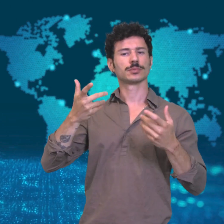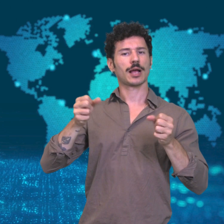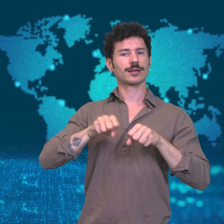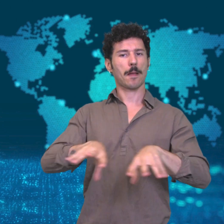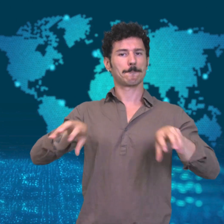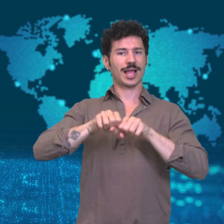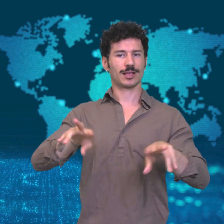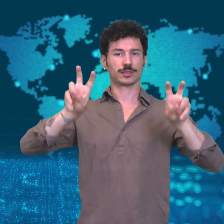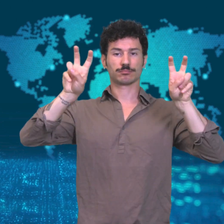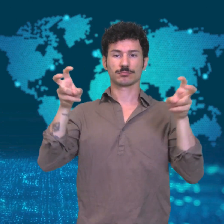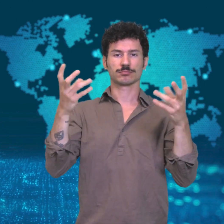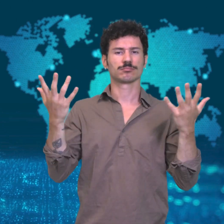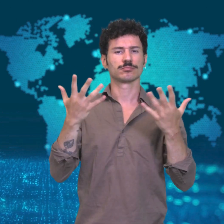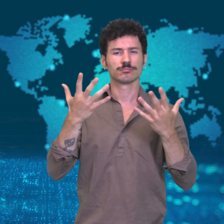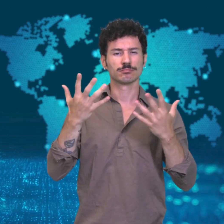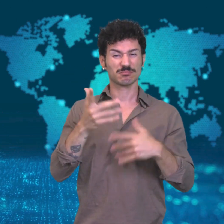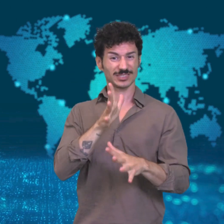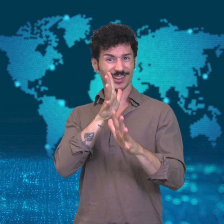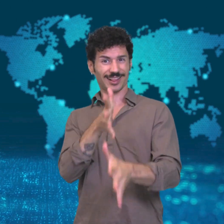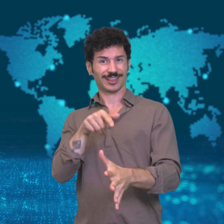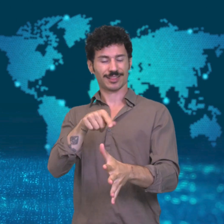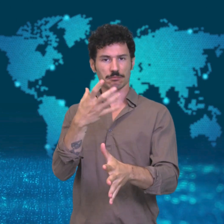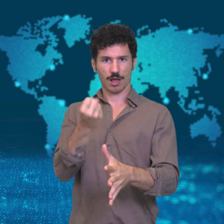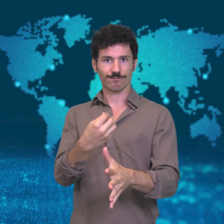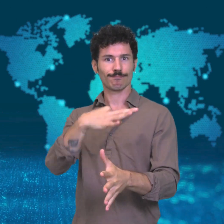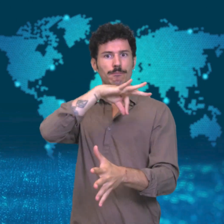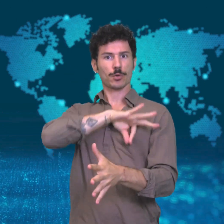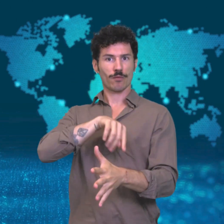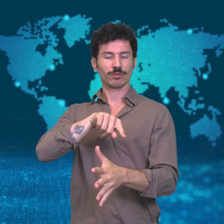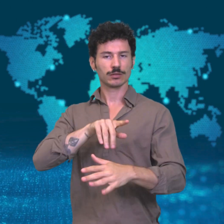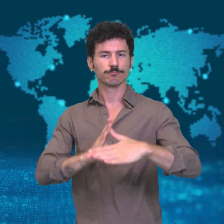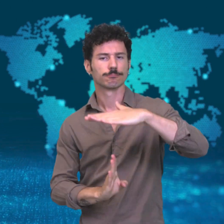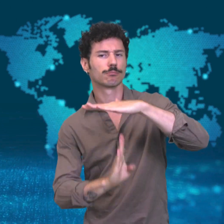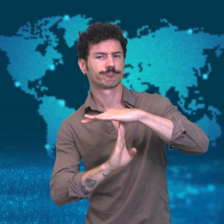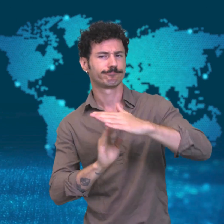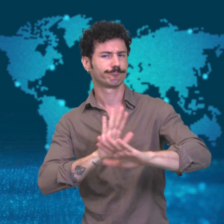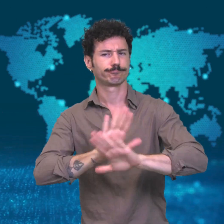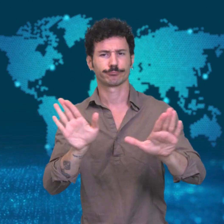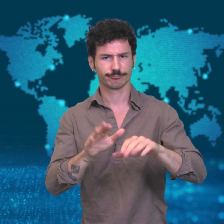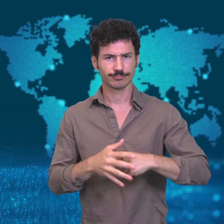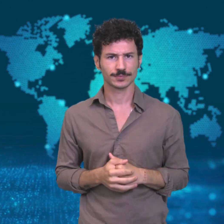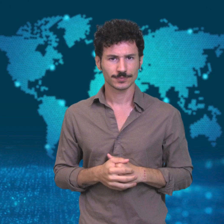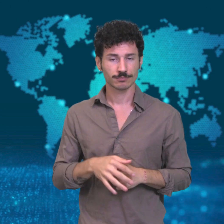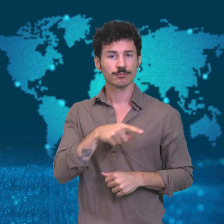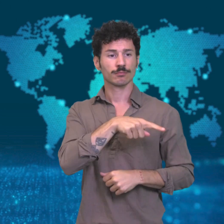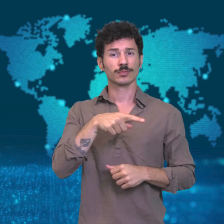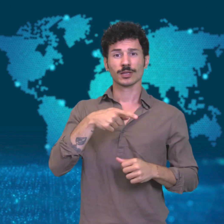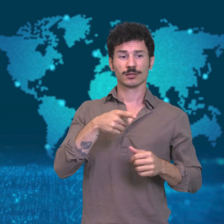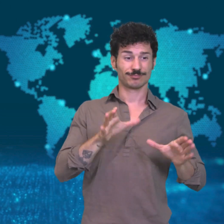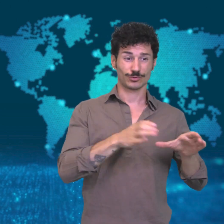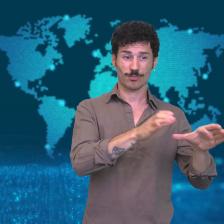Civil rights groups who are organizing the boycott called